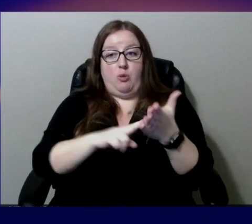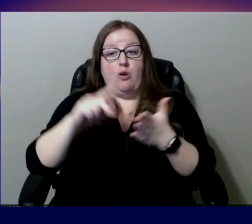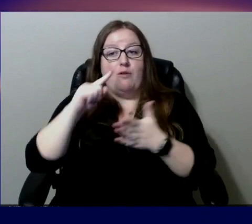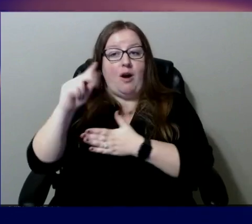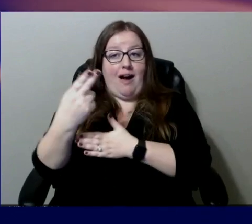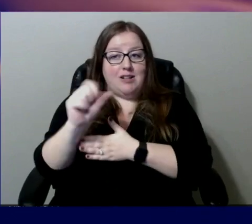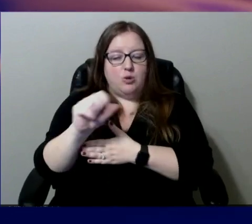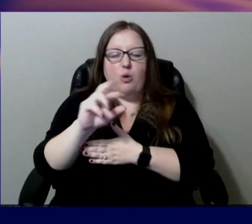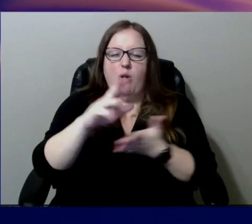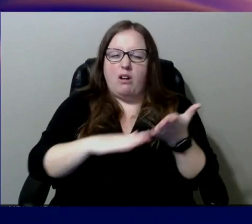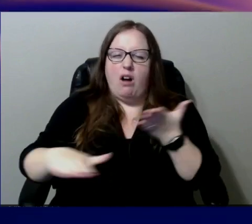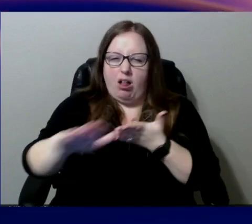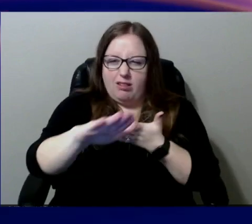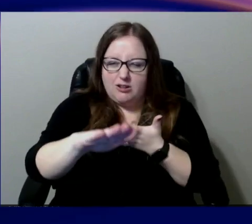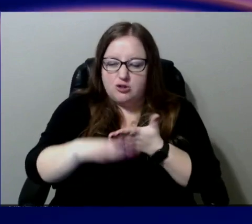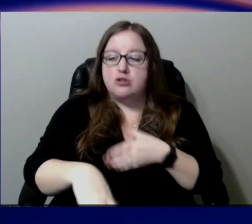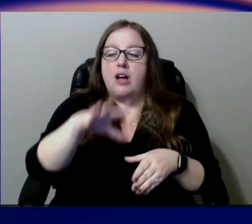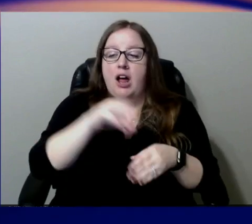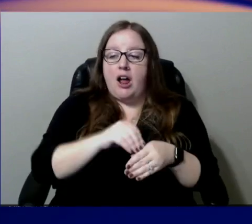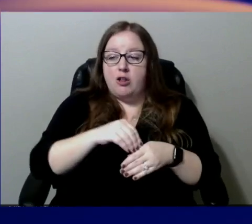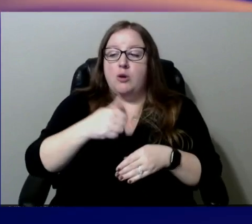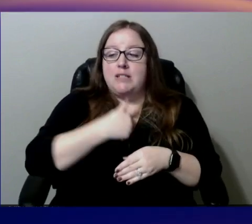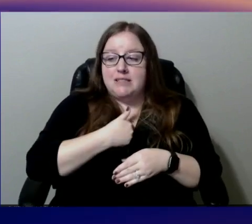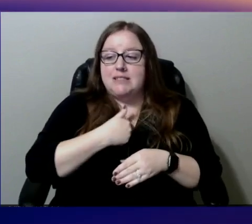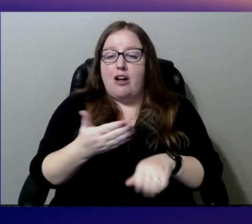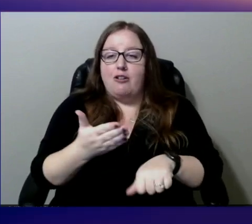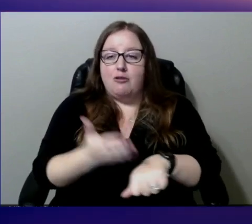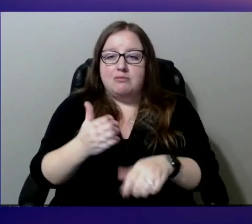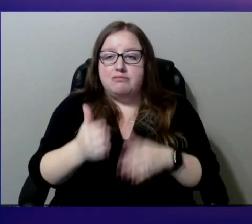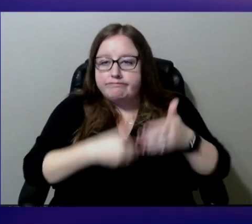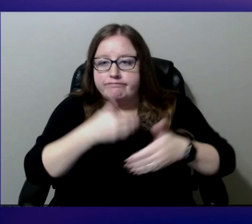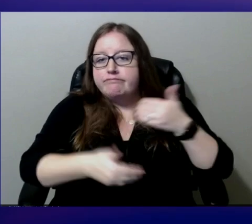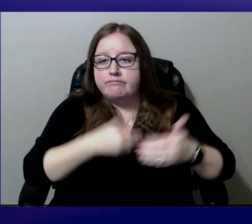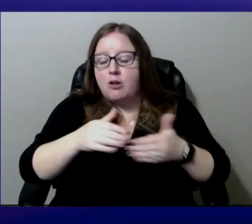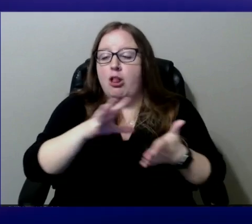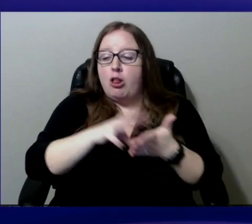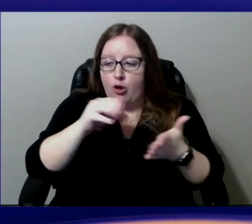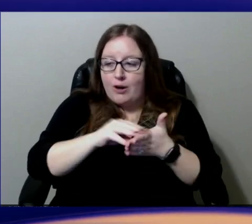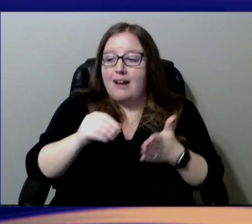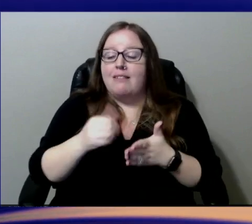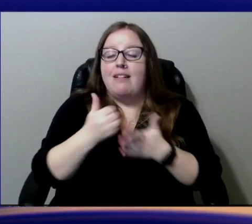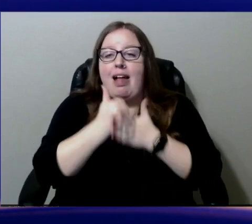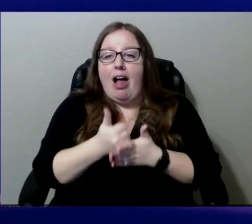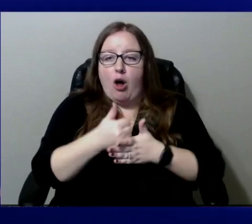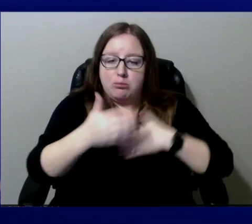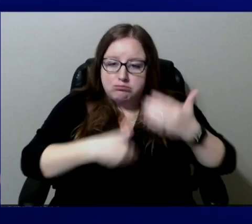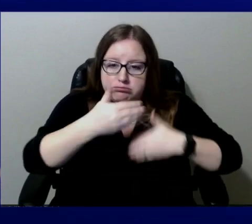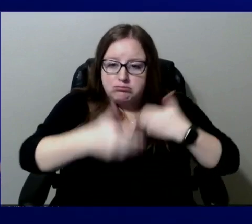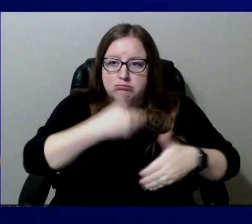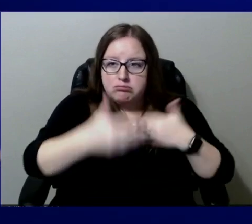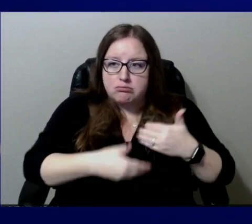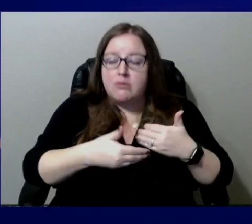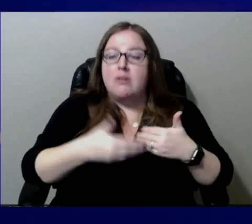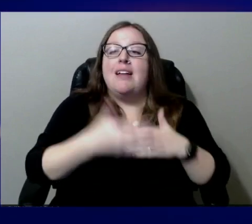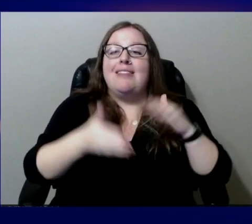and includes self-paced machine learning modules that can help them get rolling. And then they compete globally against other students